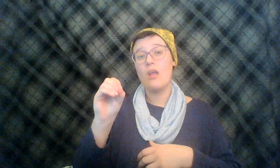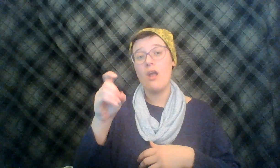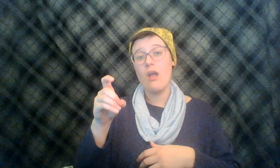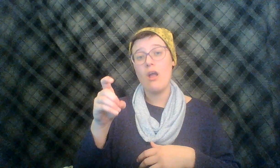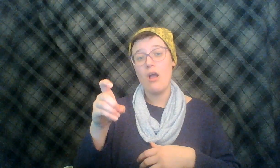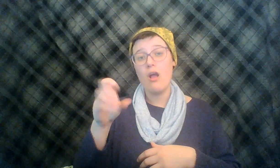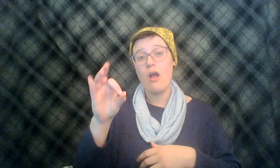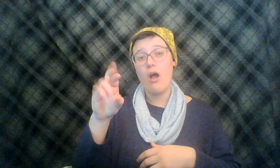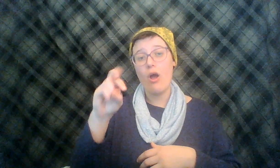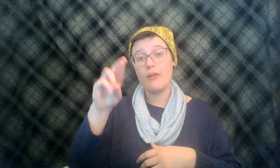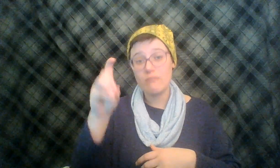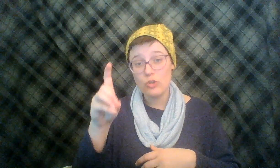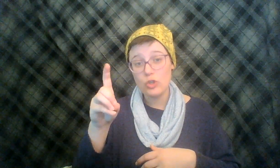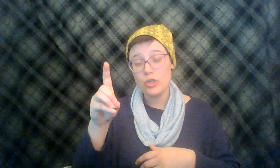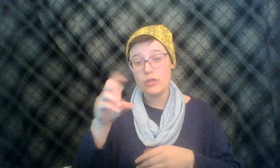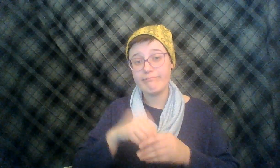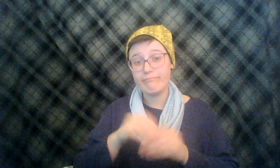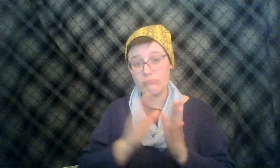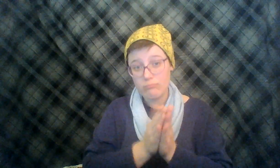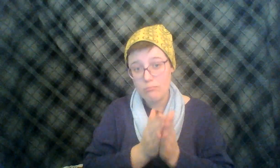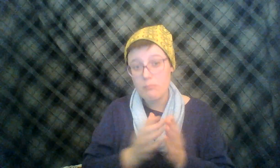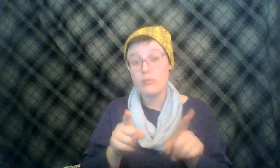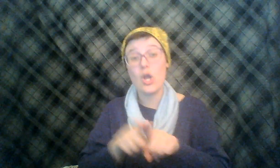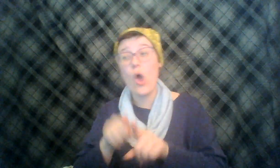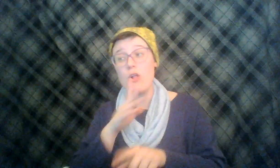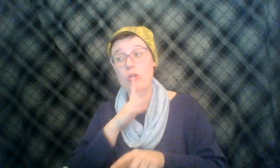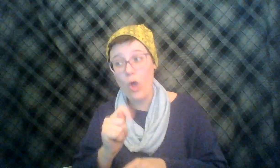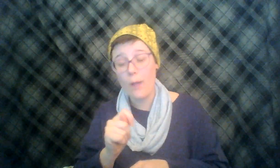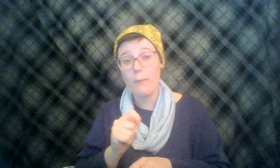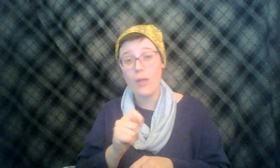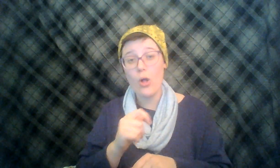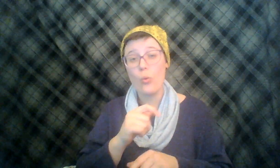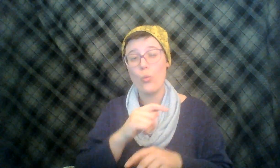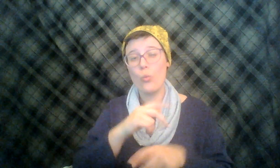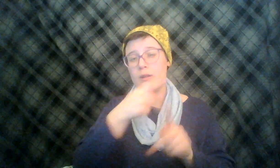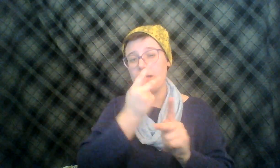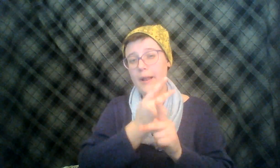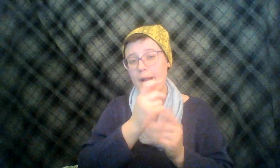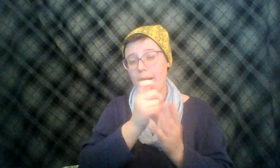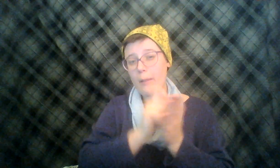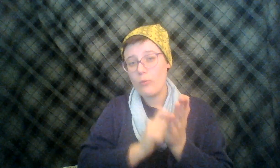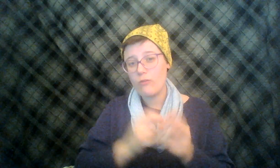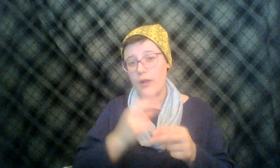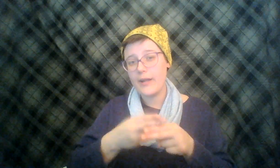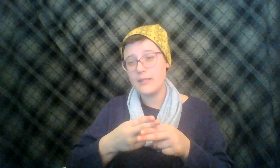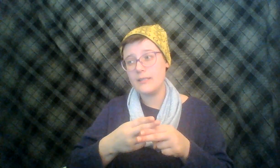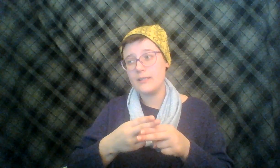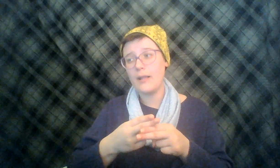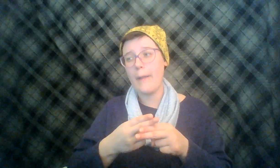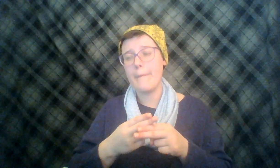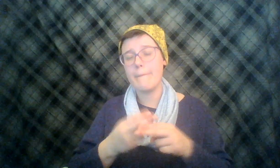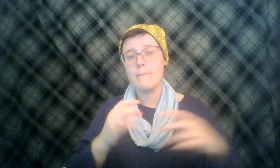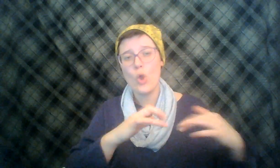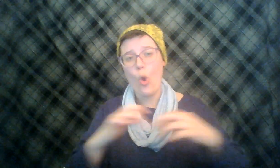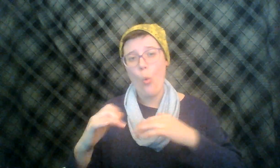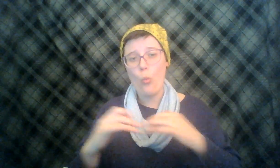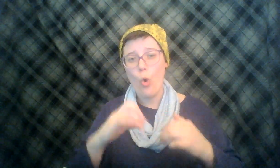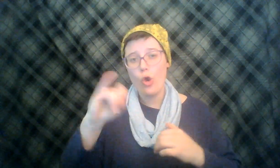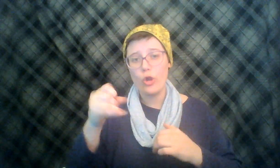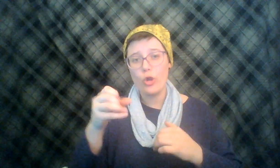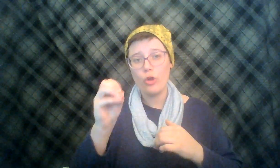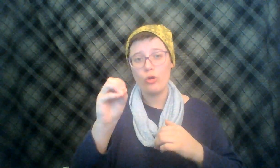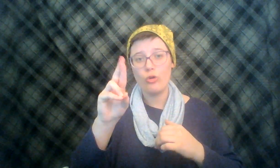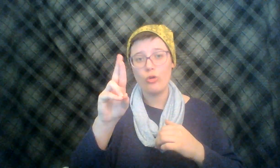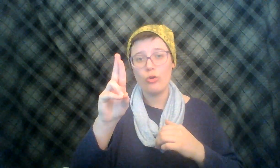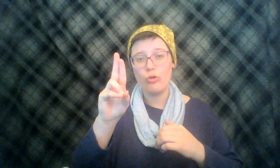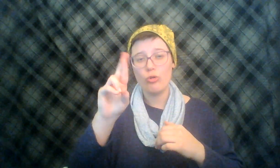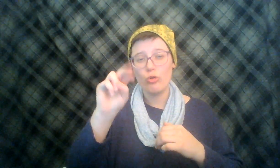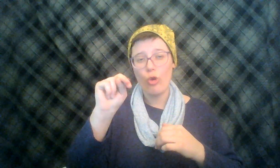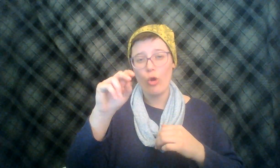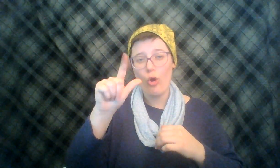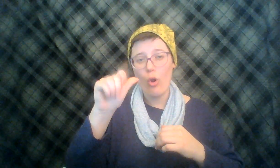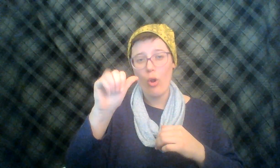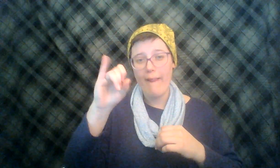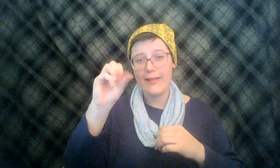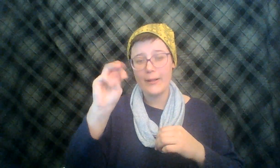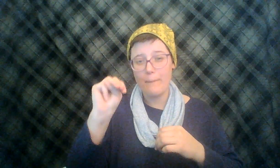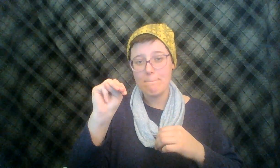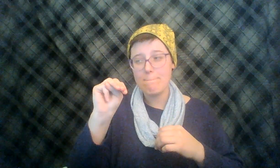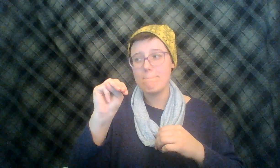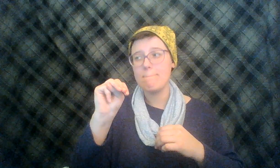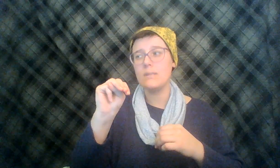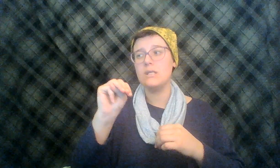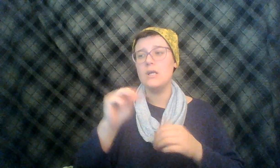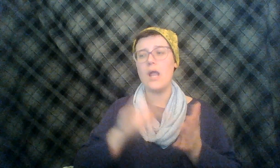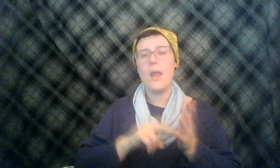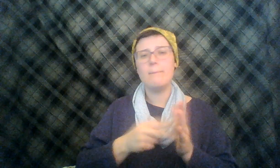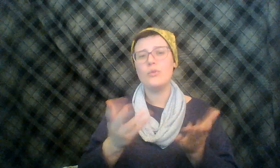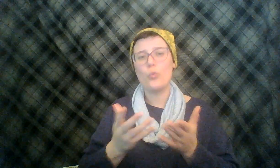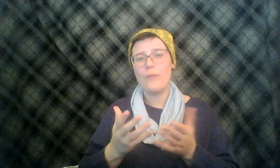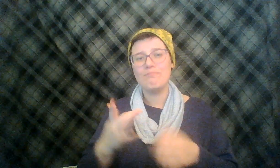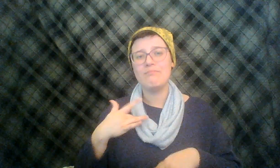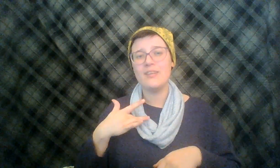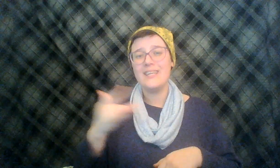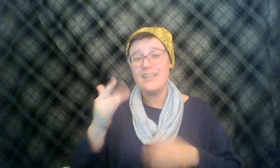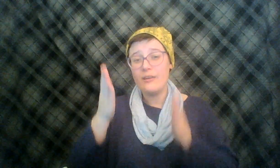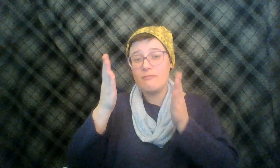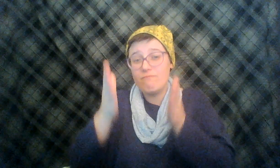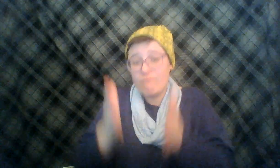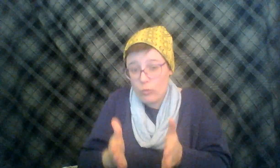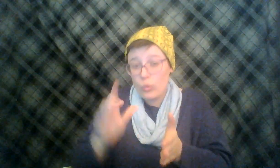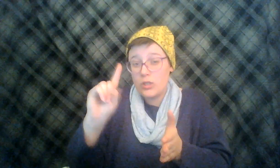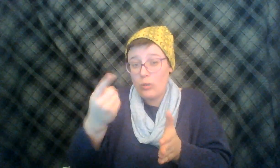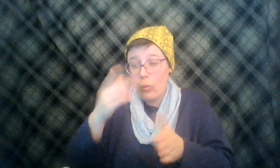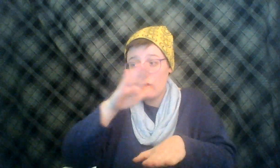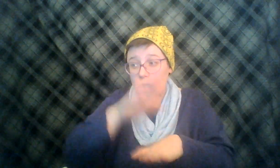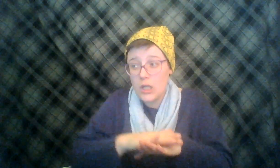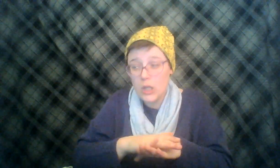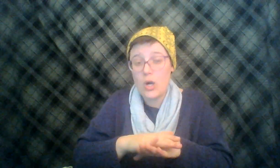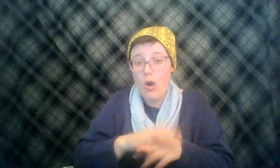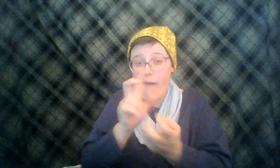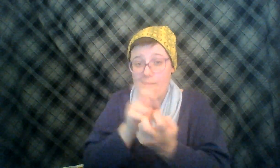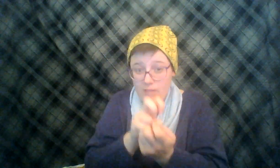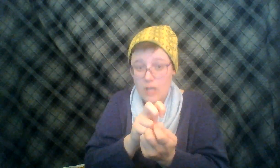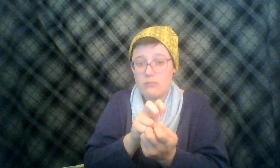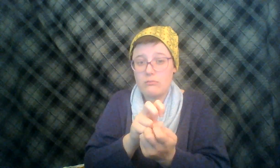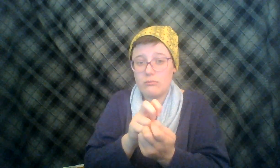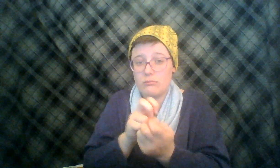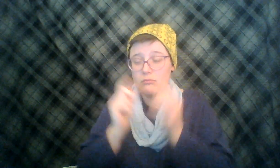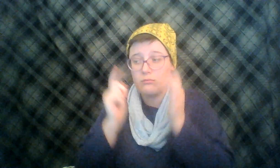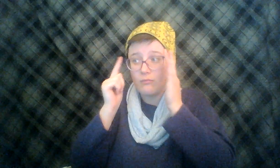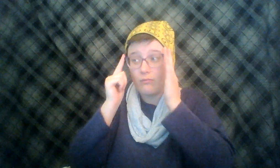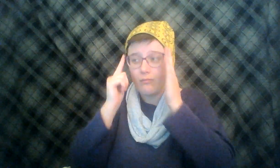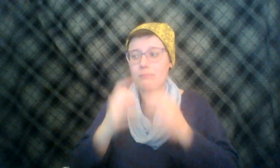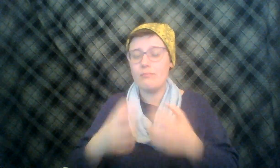Oxford also outlines war journalism, a tendency to concentrate only on direct violence.